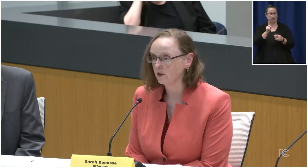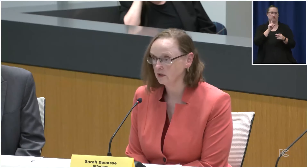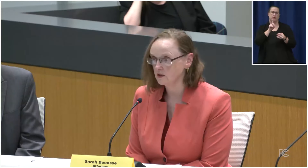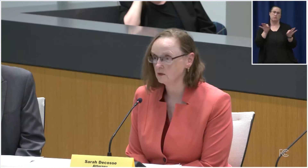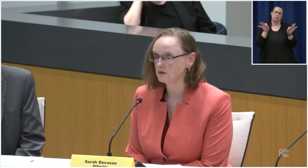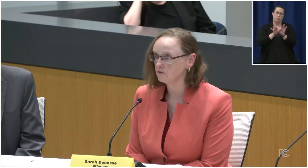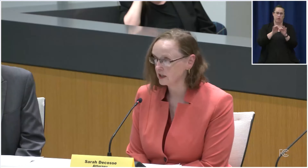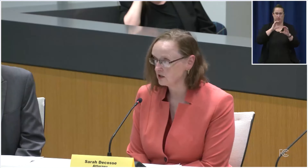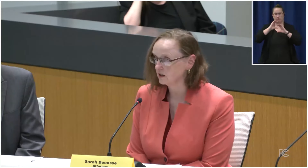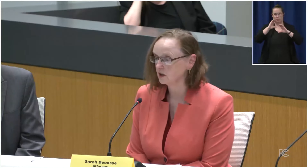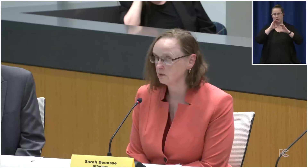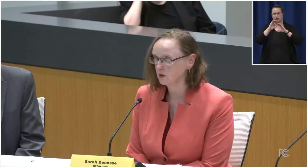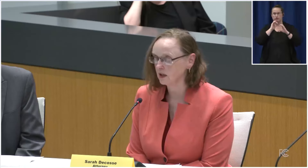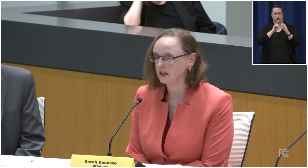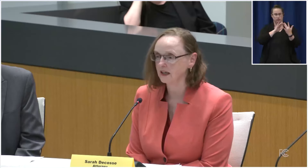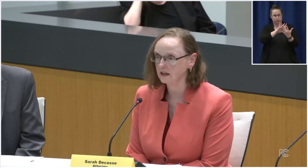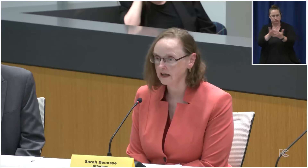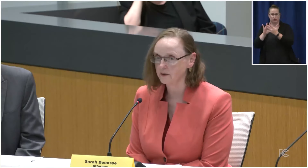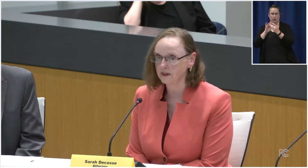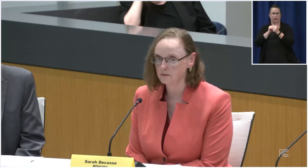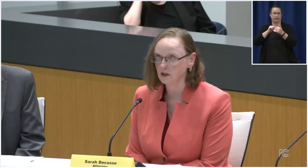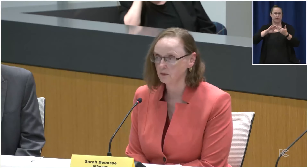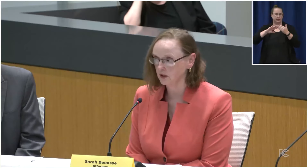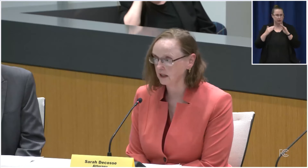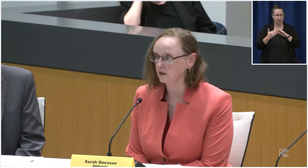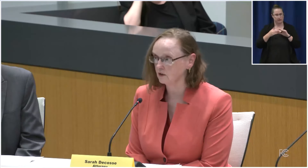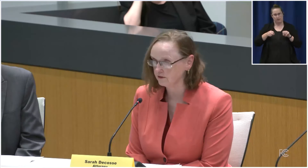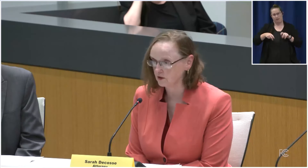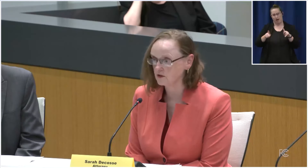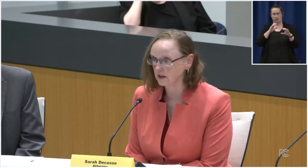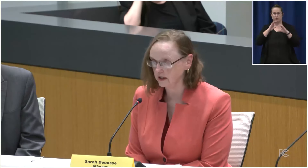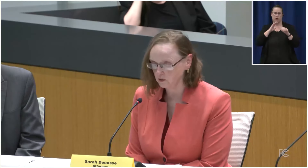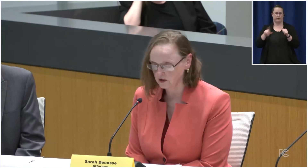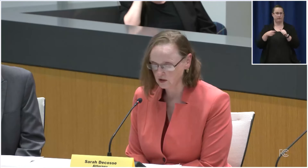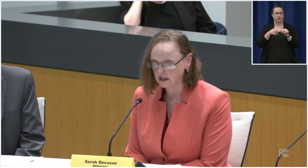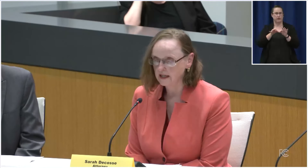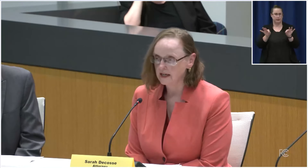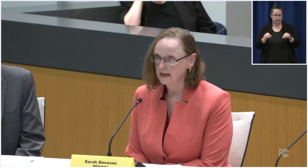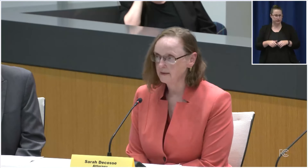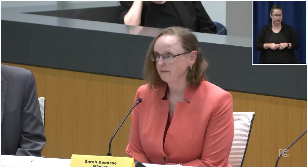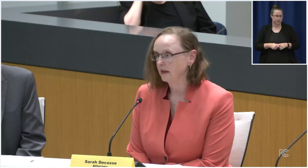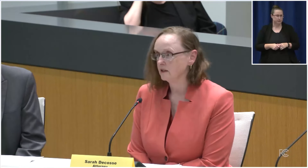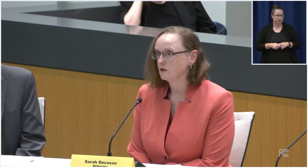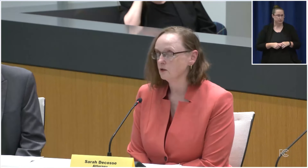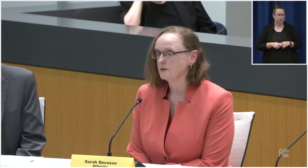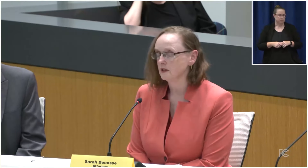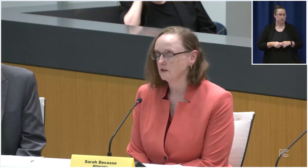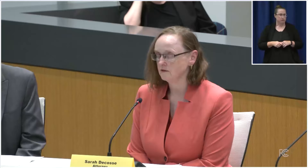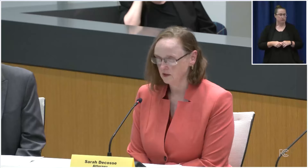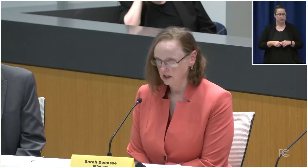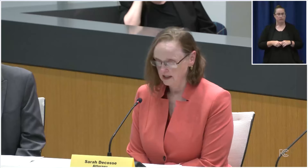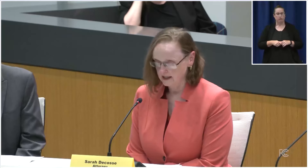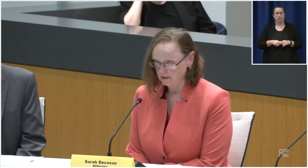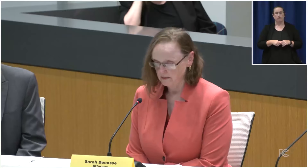SPEAKERS WHO RECOGNIZE THIS NEED AND RECOGNIZE THAT DIRECT ASL-TO-ASL COMMUNICATION WOULD BE INCREDIBLY IMPORTANT IN TERMS OF REACHING THE